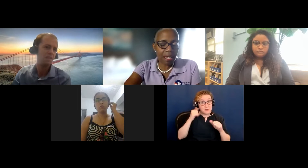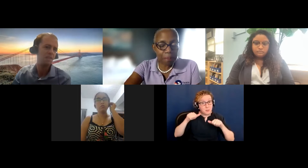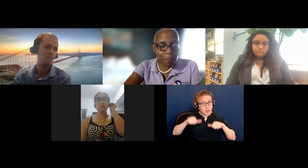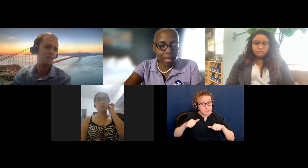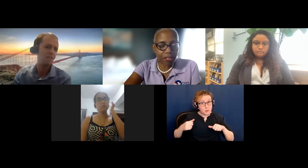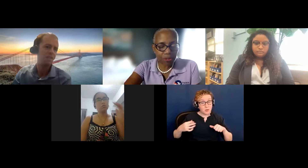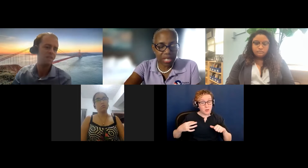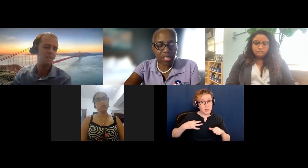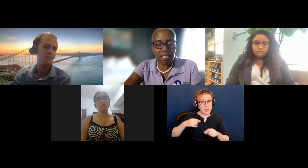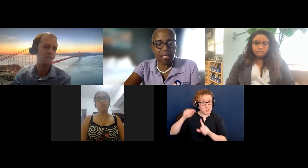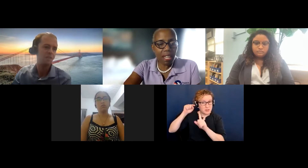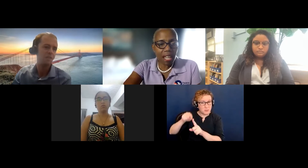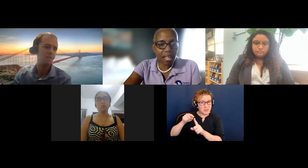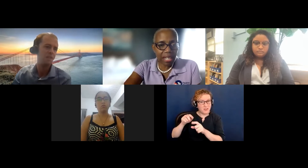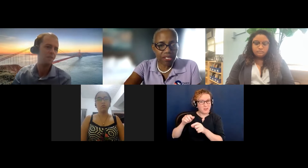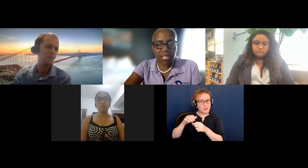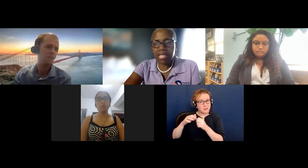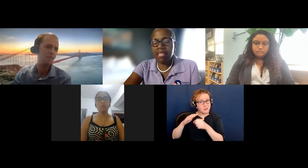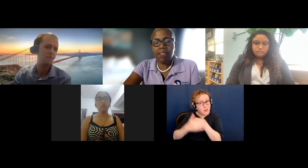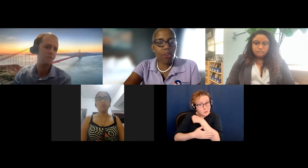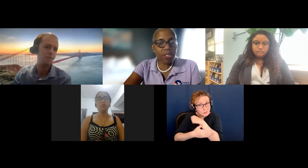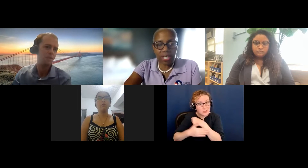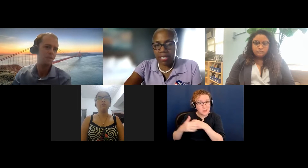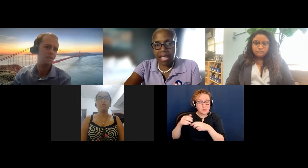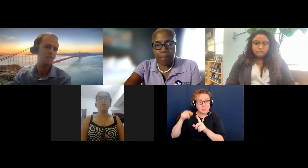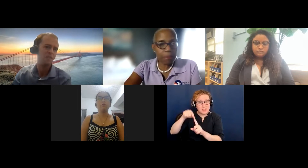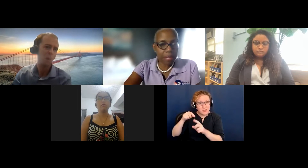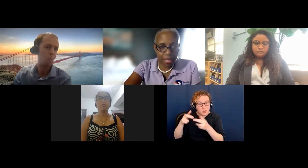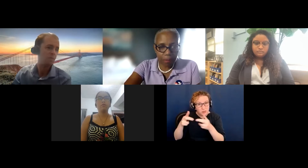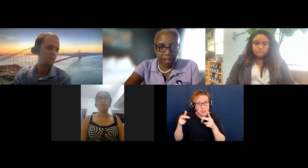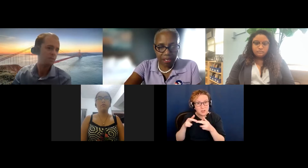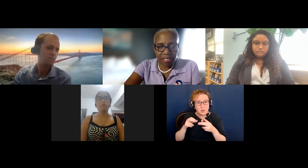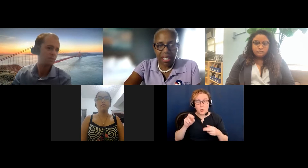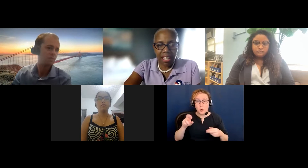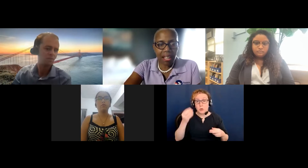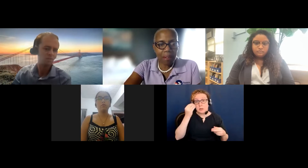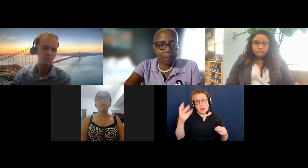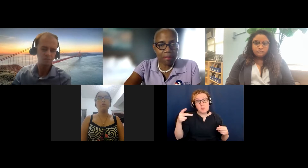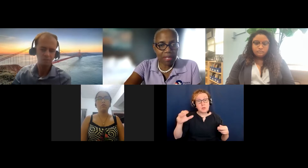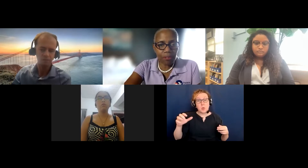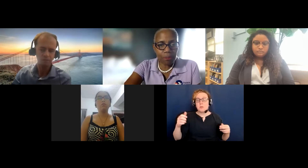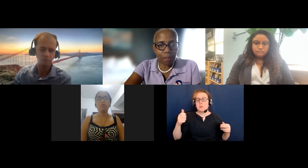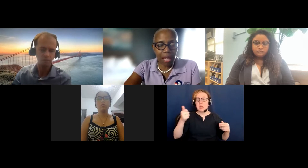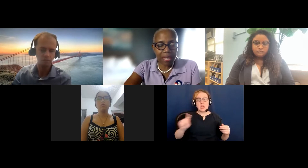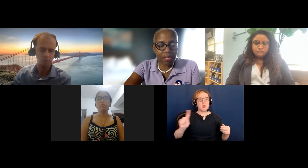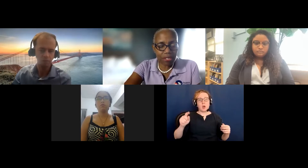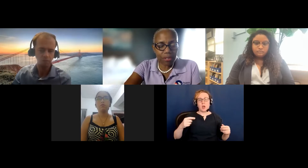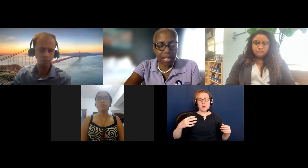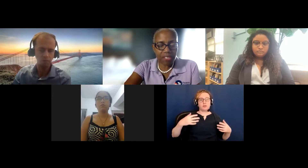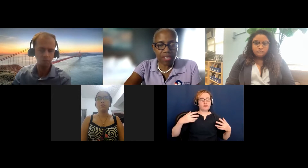apply to a region, a country or just say “put me anywhere.” If you apply to a country,